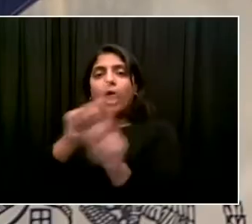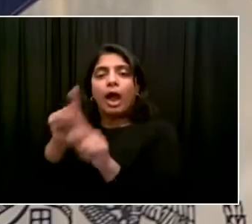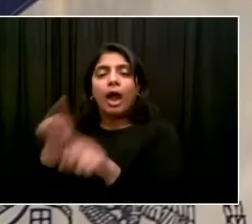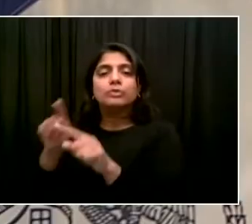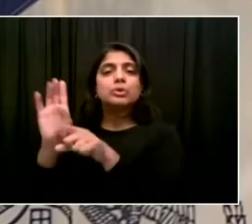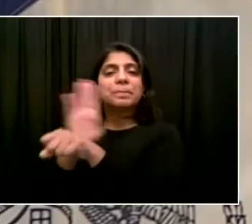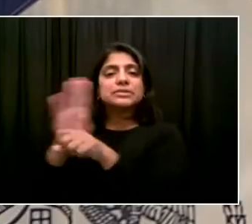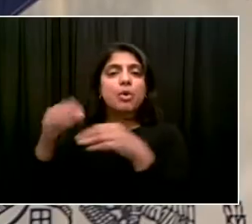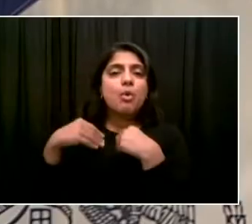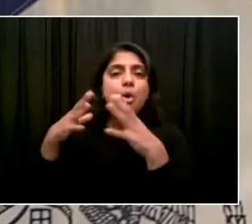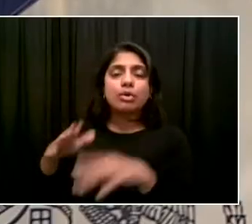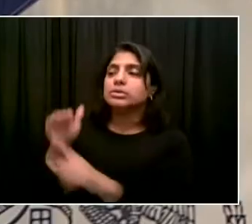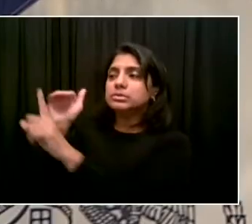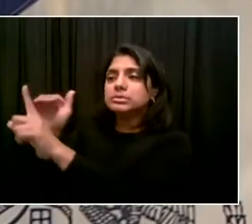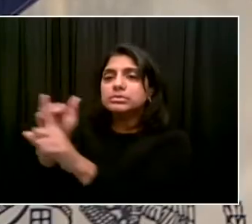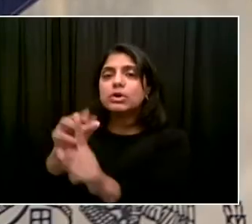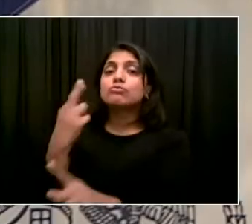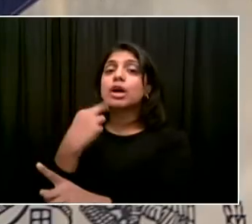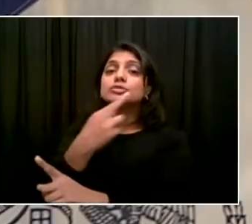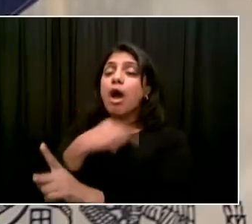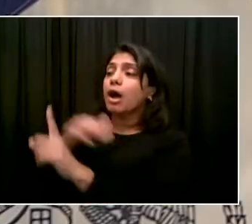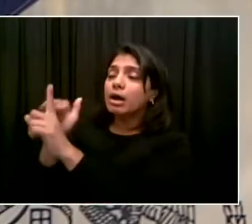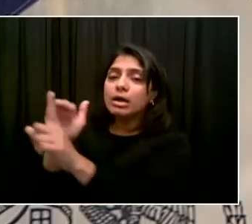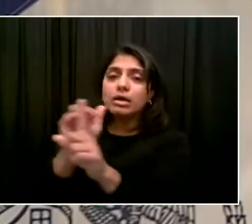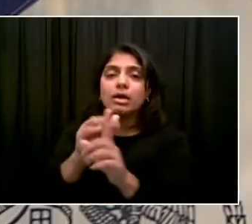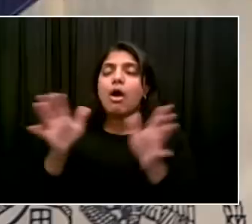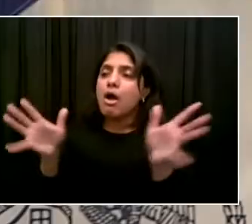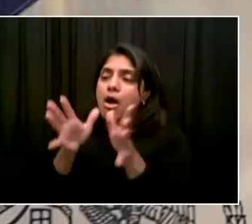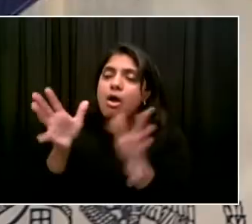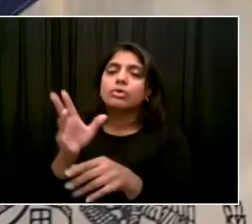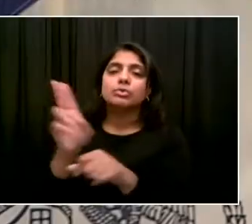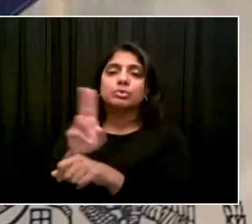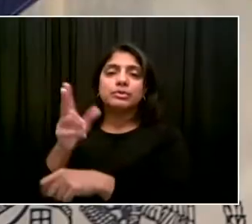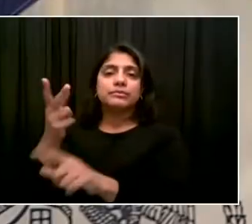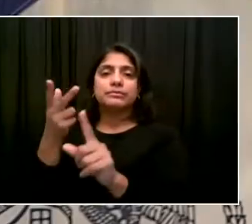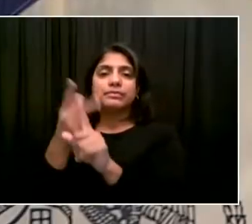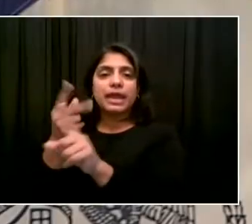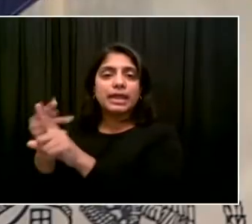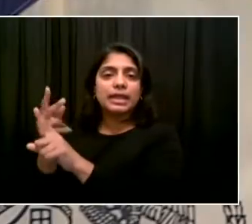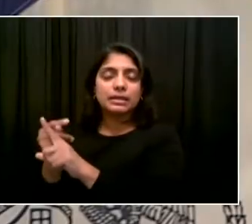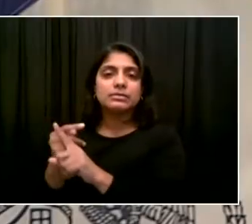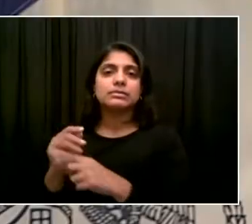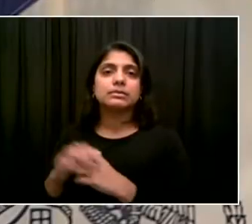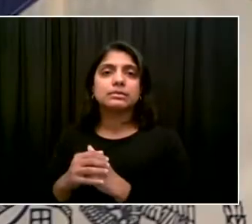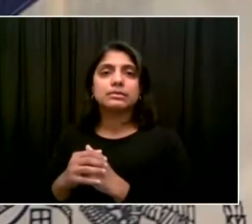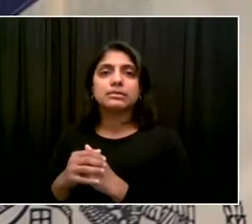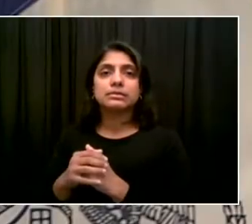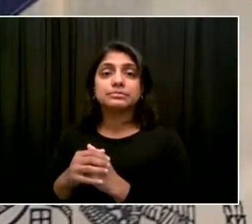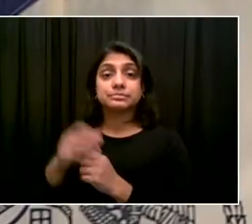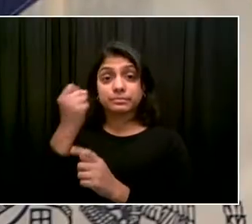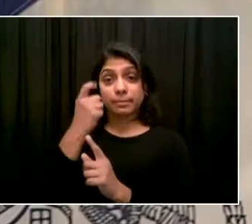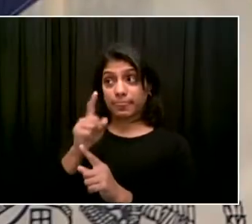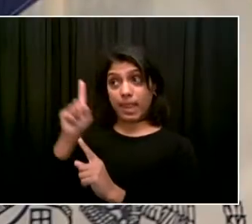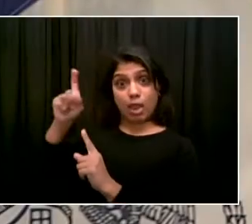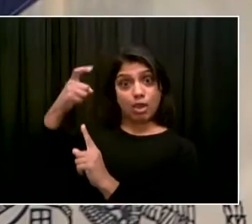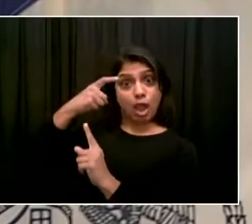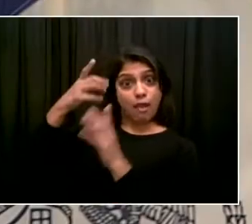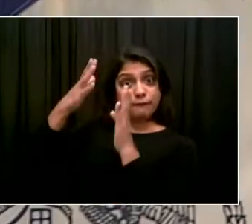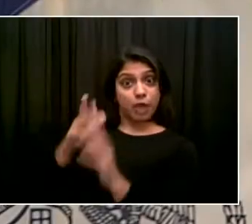PEOPLE FOLLOW THAT AS WELL. THE GOOD NEWS